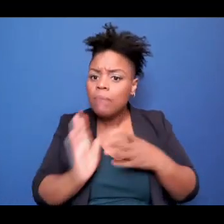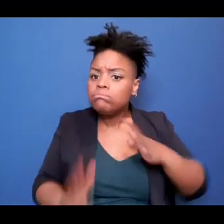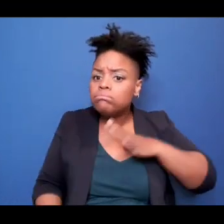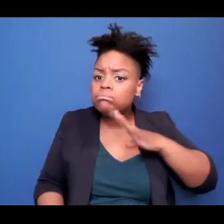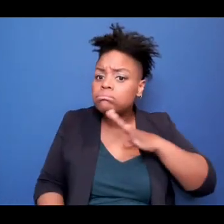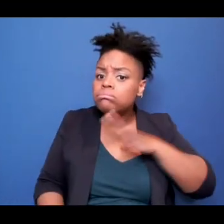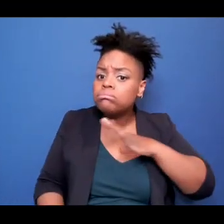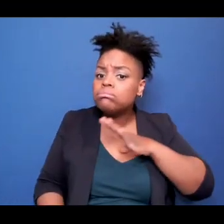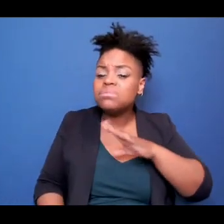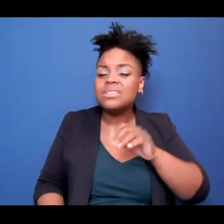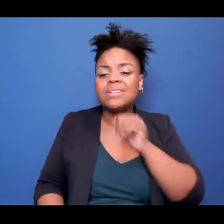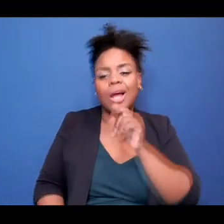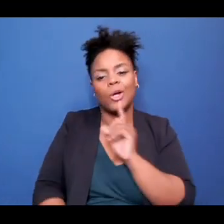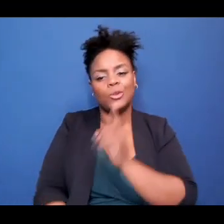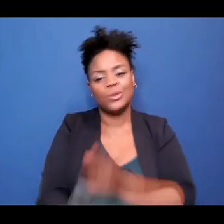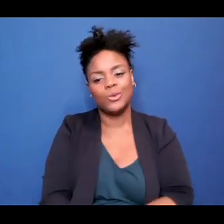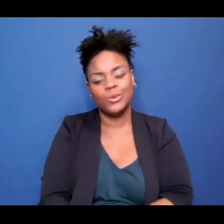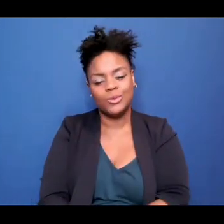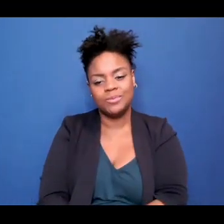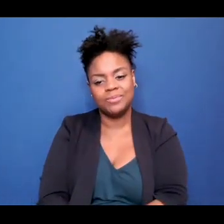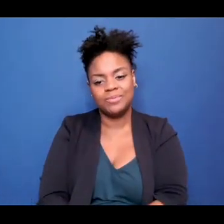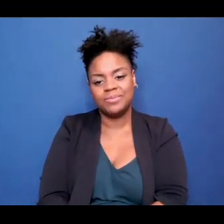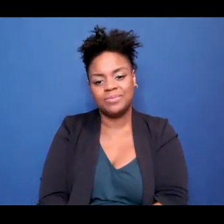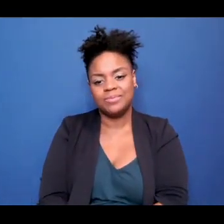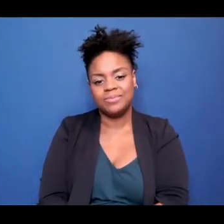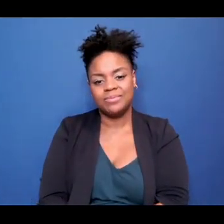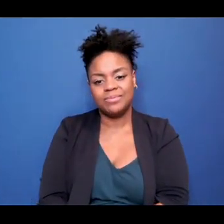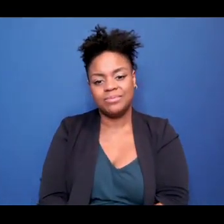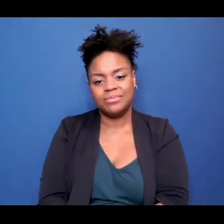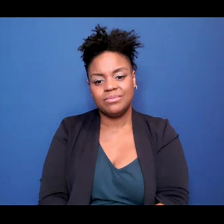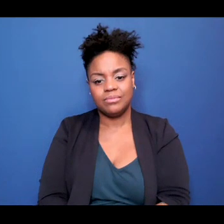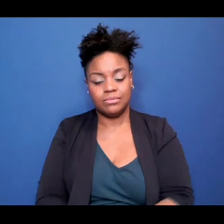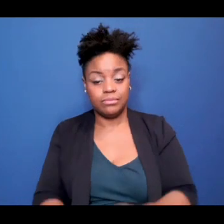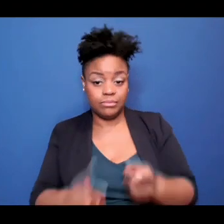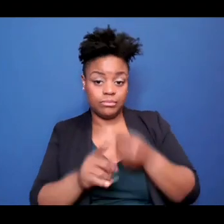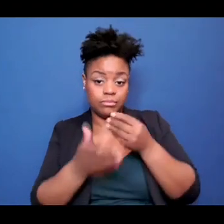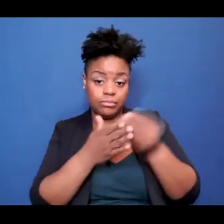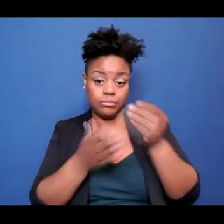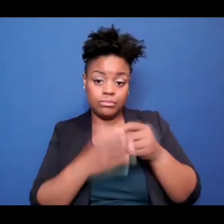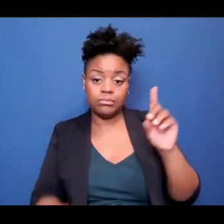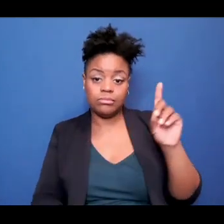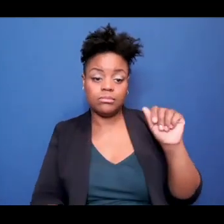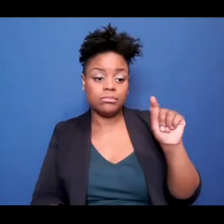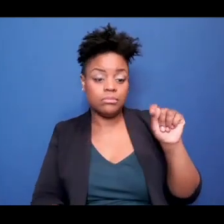ARE THE COMMUNITIES ARE THERE'S THE GREATER DEMAND. BUT WE KNOW THAT NOT TO BE THE CASE BOTH FROM THE CONSUMER DATA